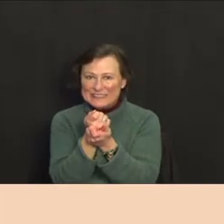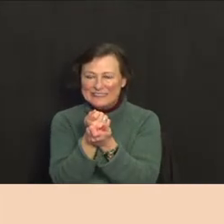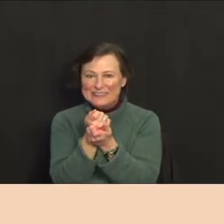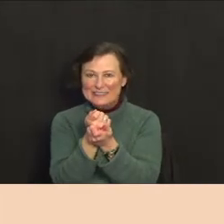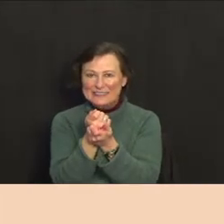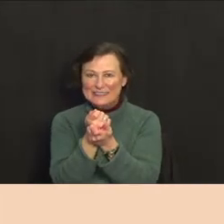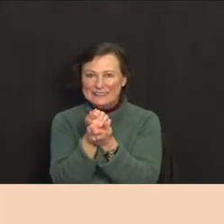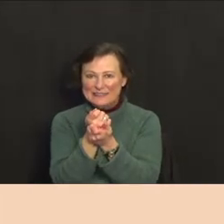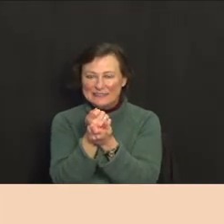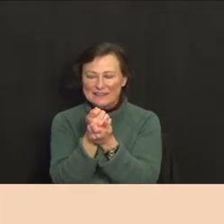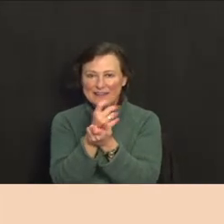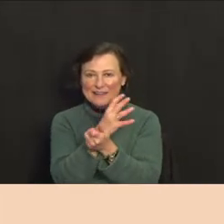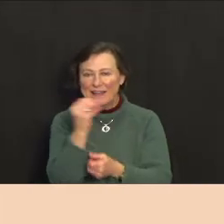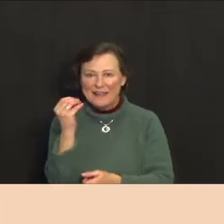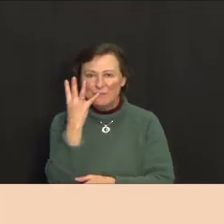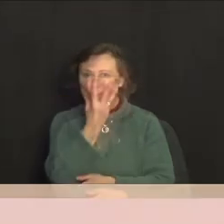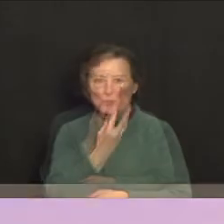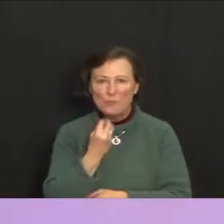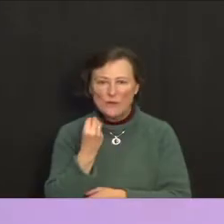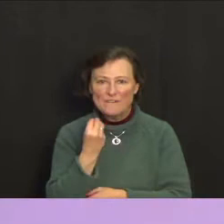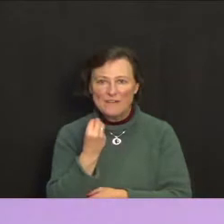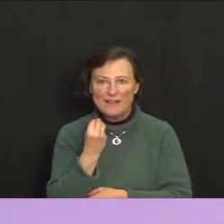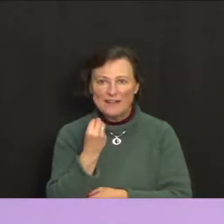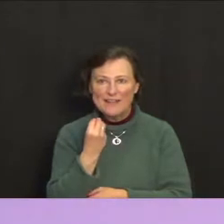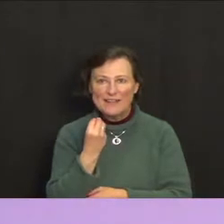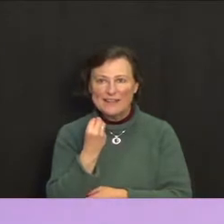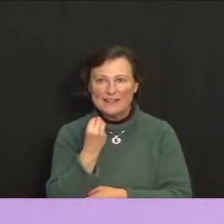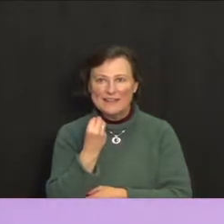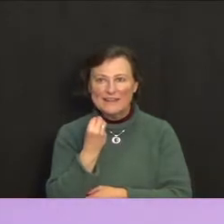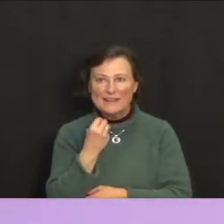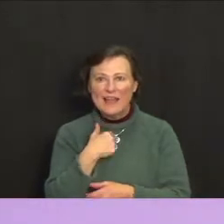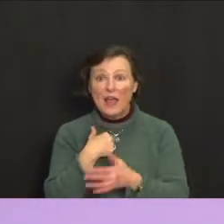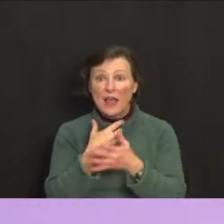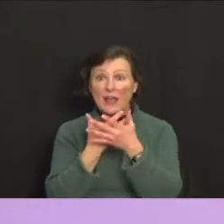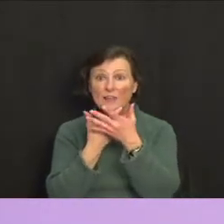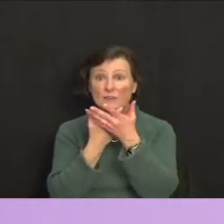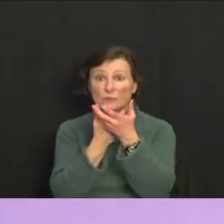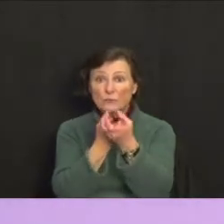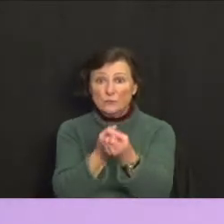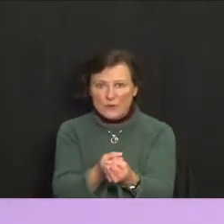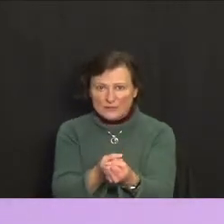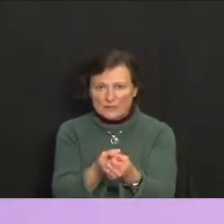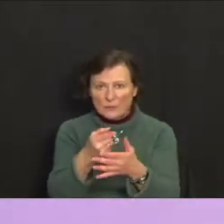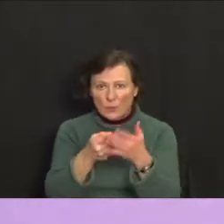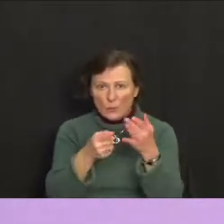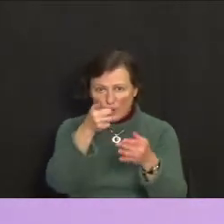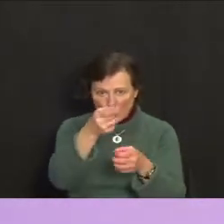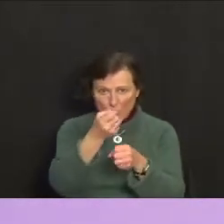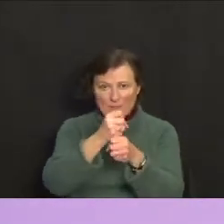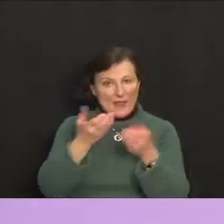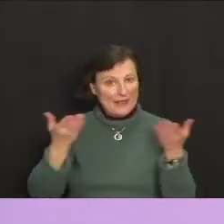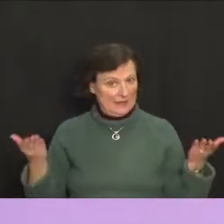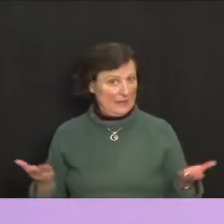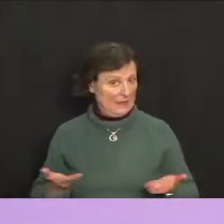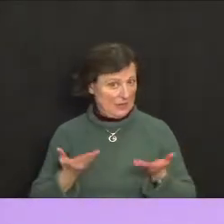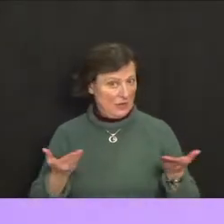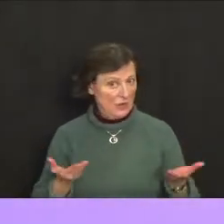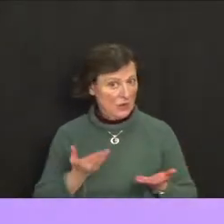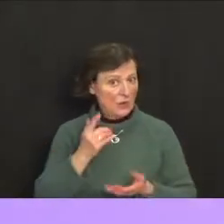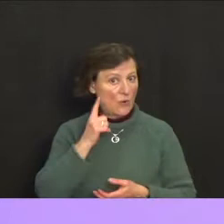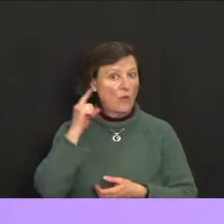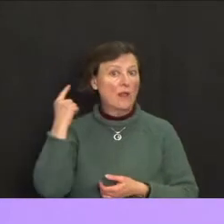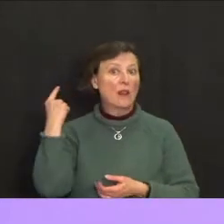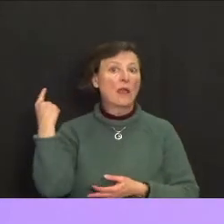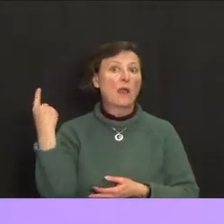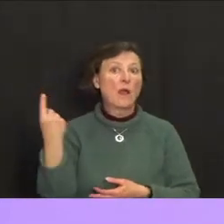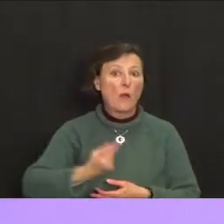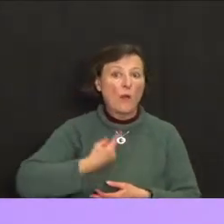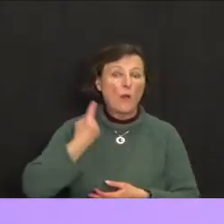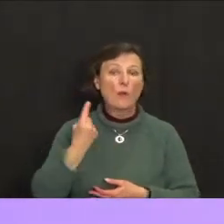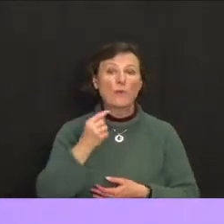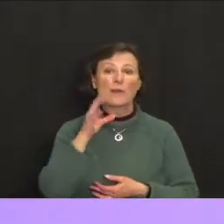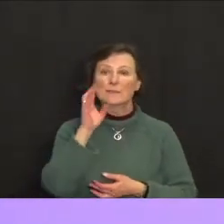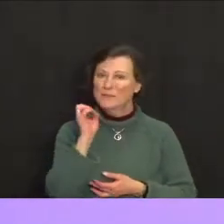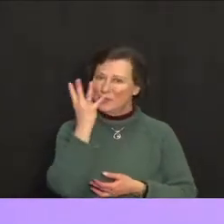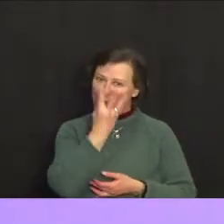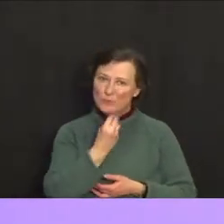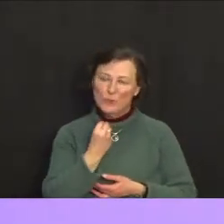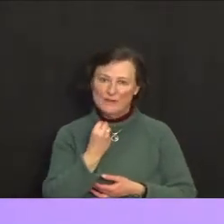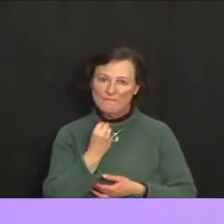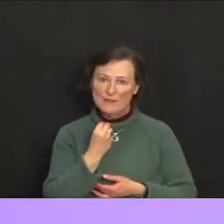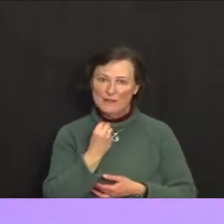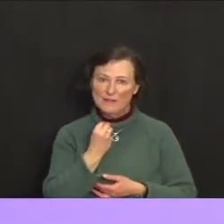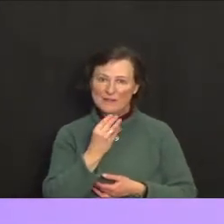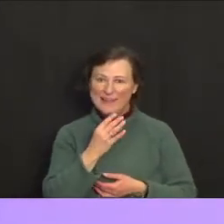and beautiful. I trust that what you are making here will always be beautiful and interesting too.